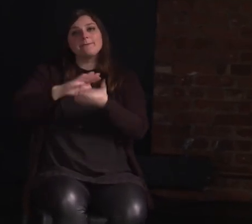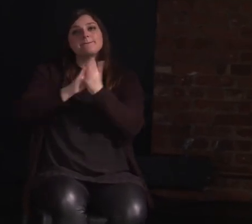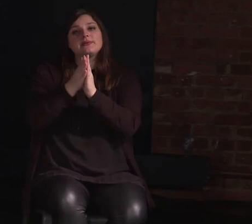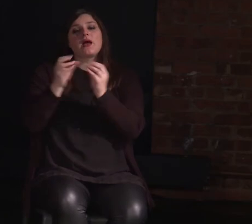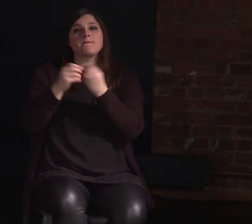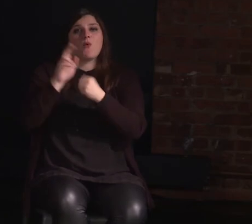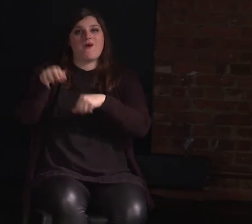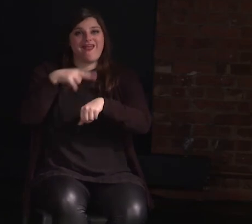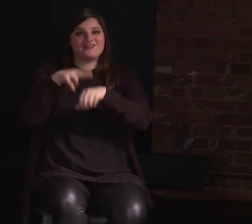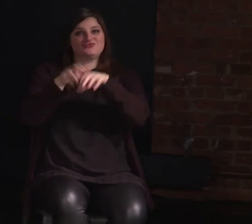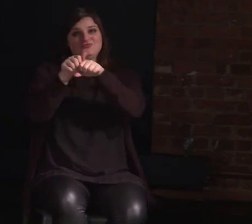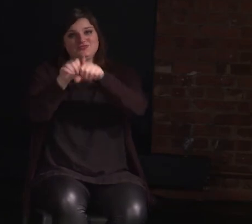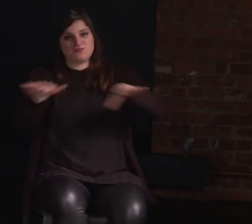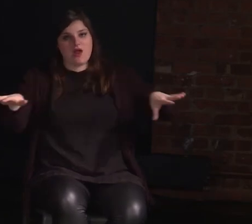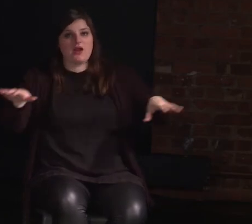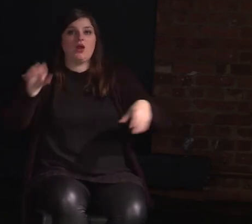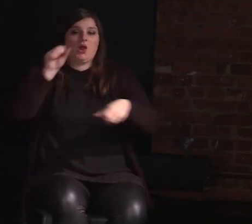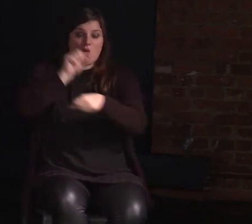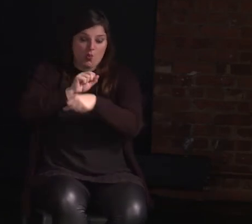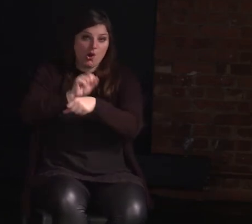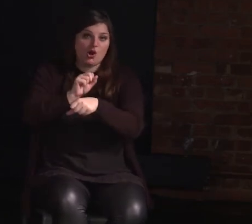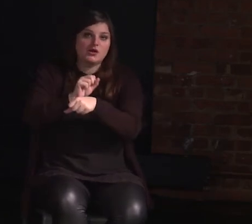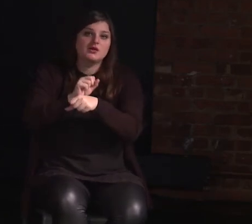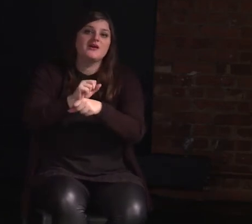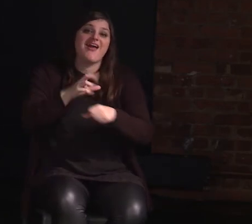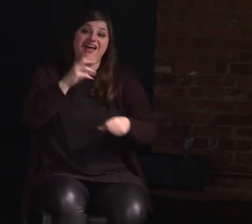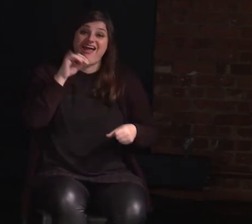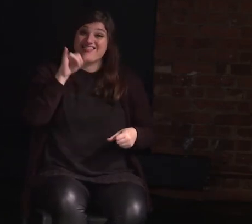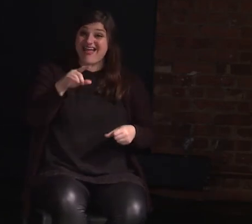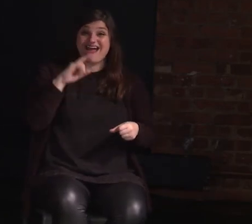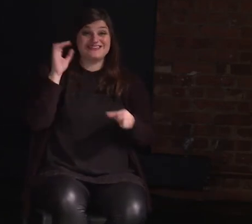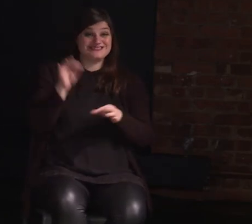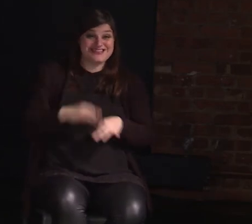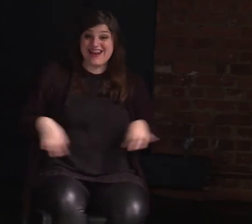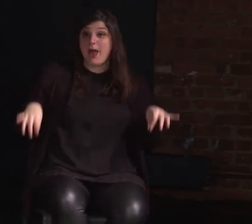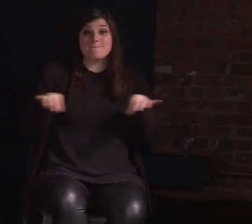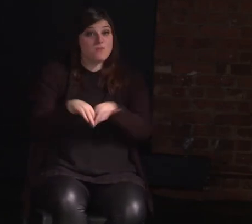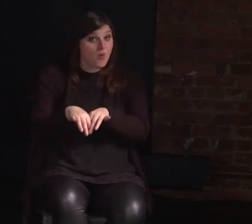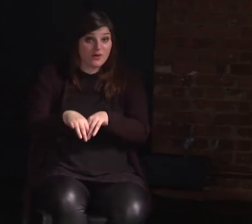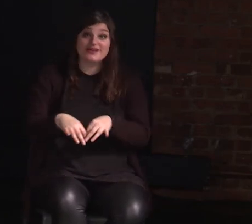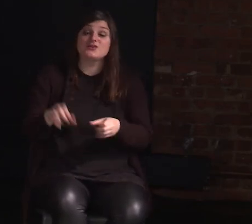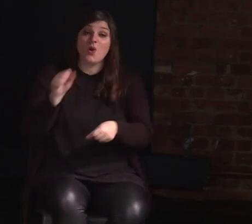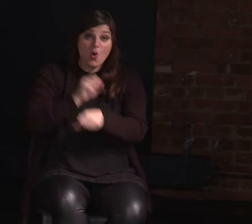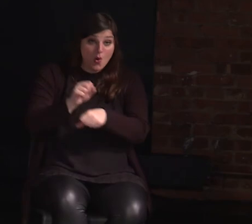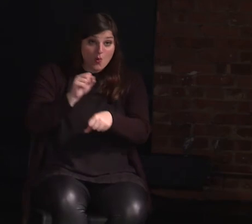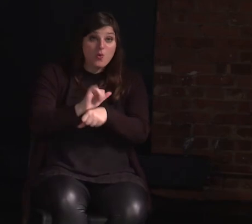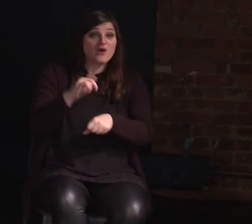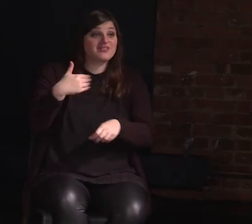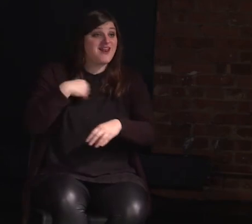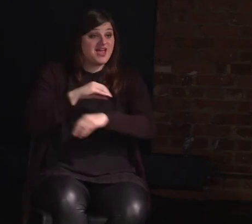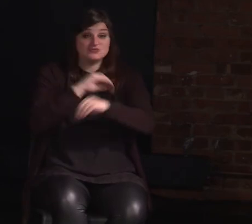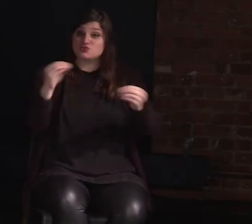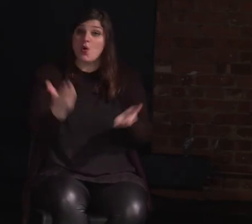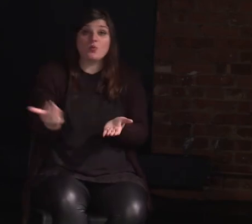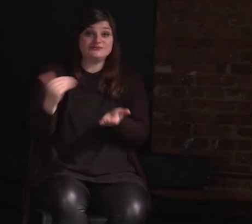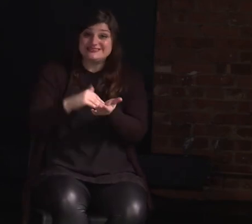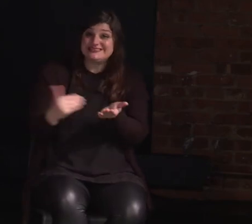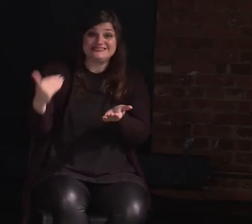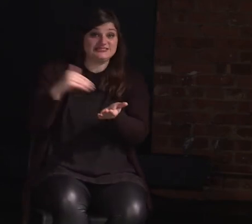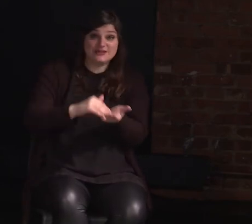This is a deeply important work that has a 0% recidivism rate led by a dance company.